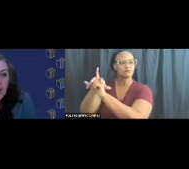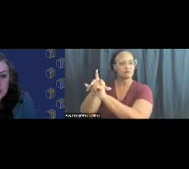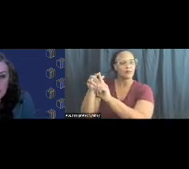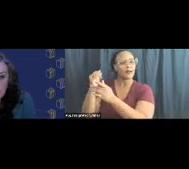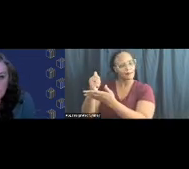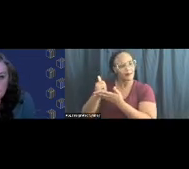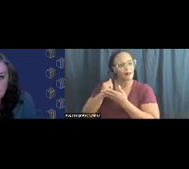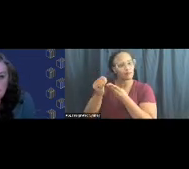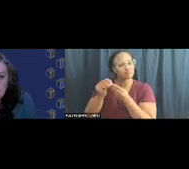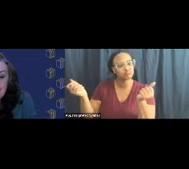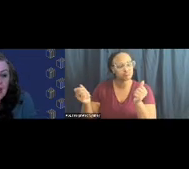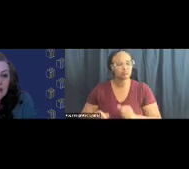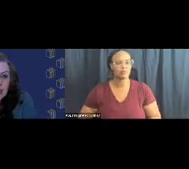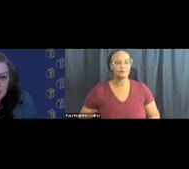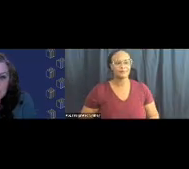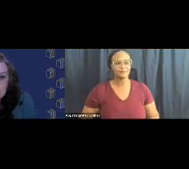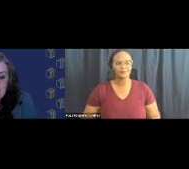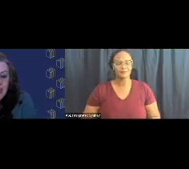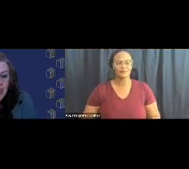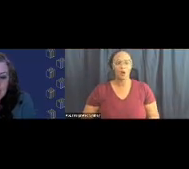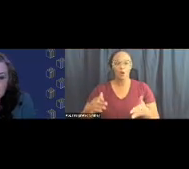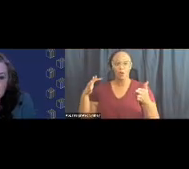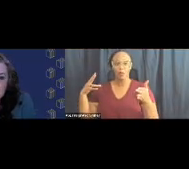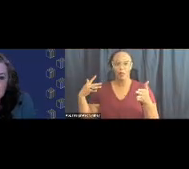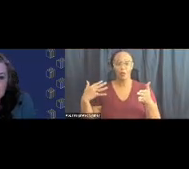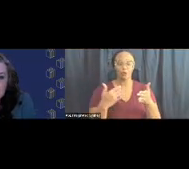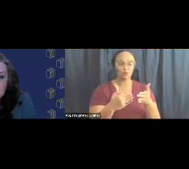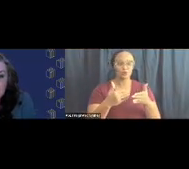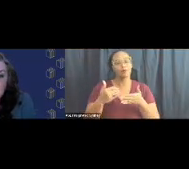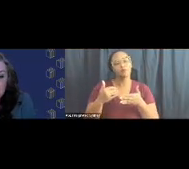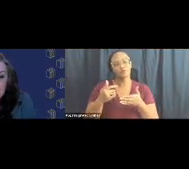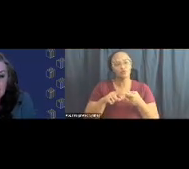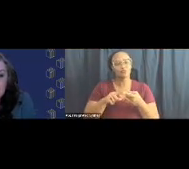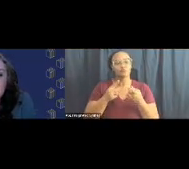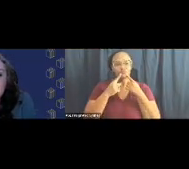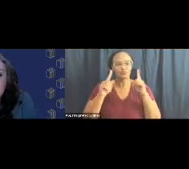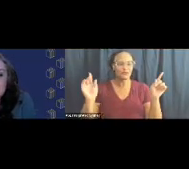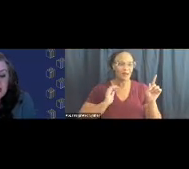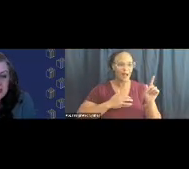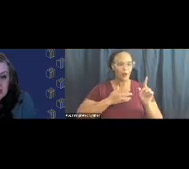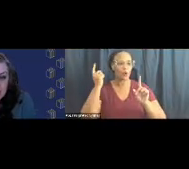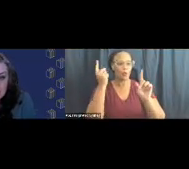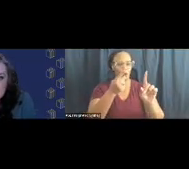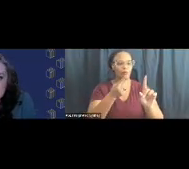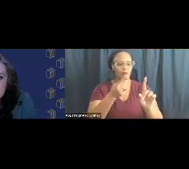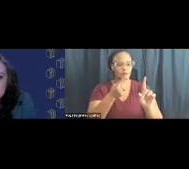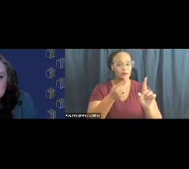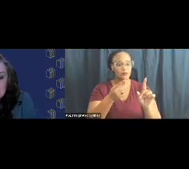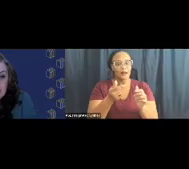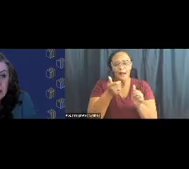our ultimate goal that every student's educational journey will culminate with the necessary tools to